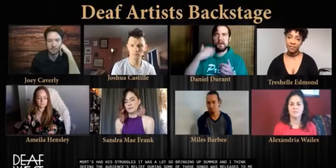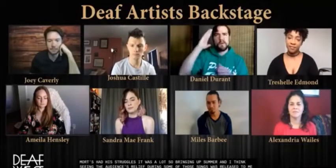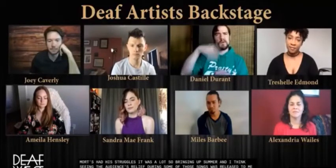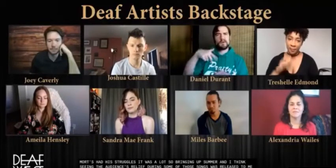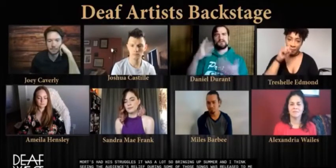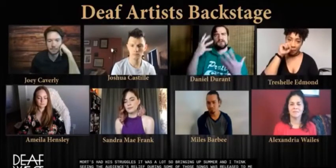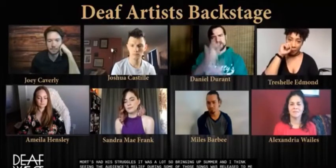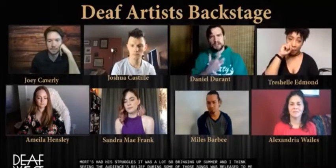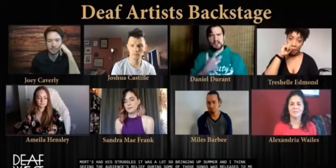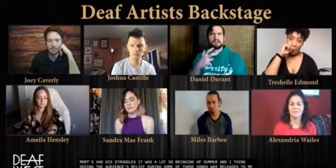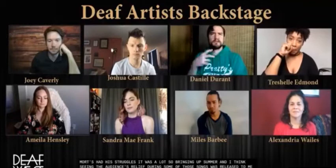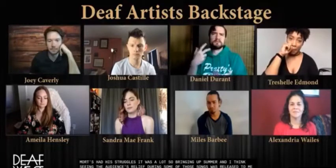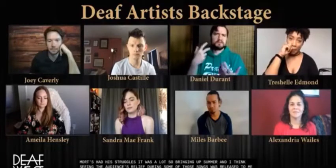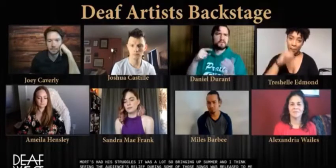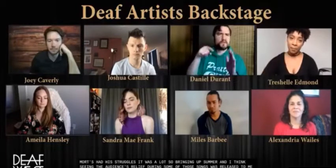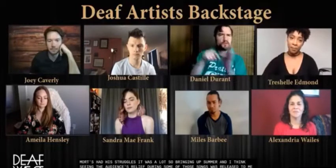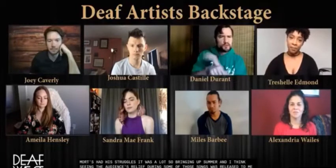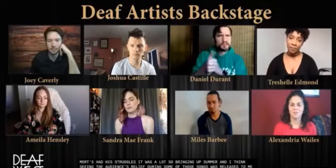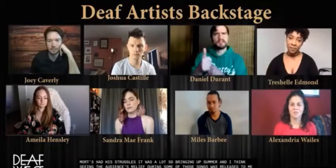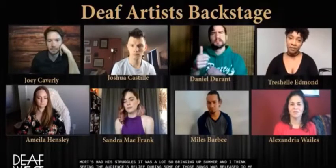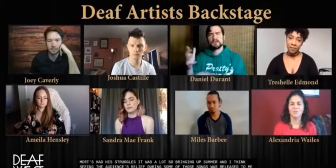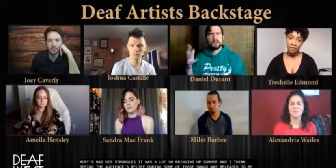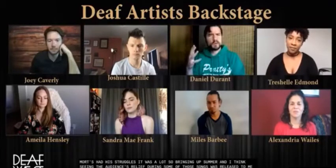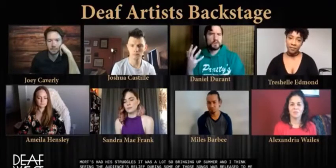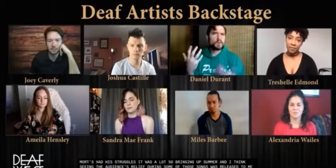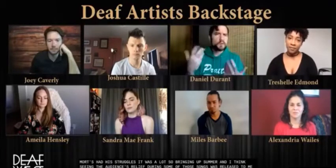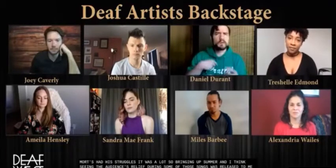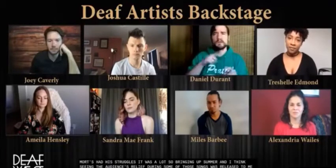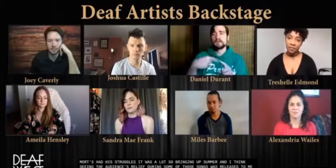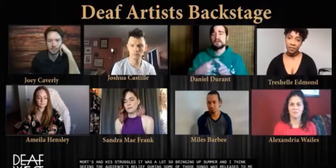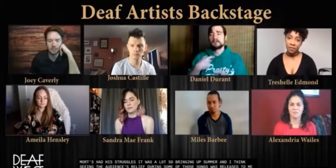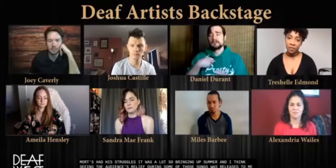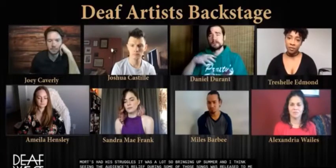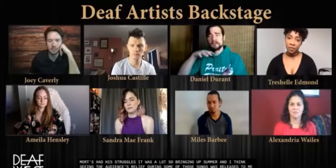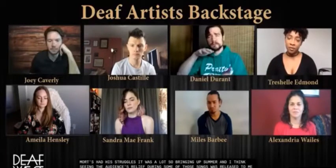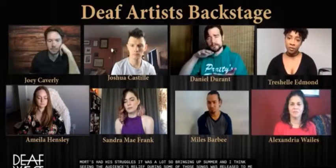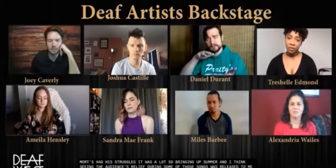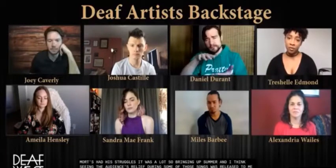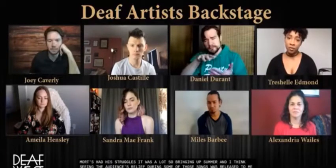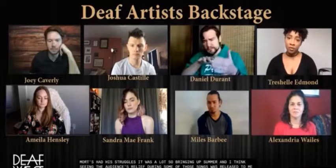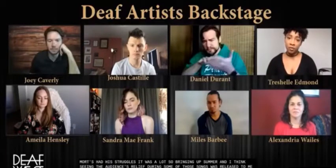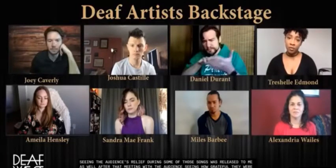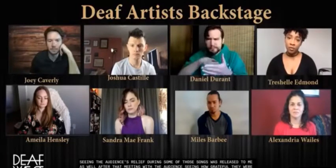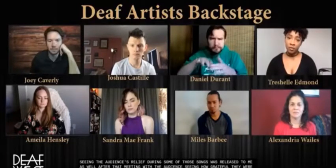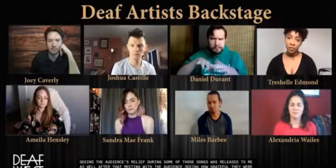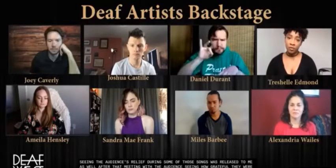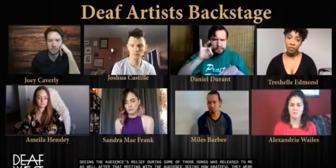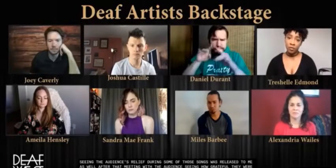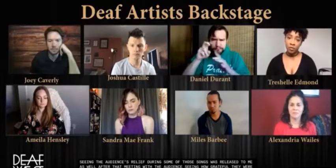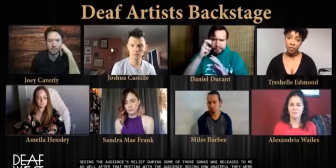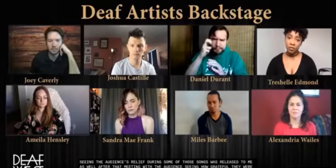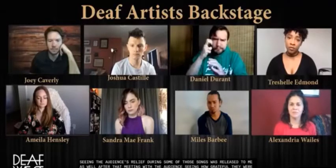And I knew going in that he would be a very dark character. In that it had a component of suicide.